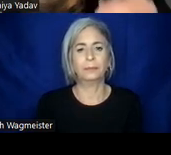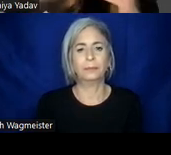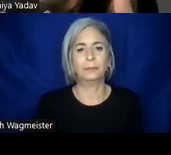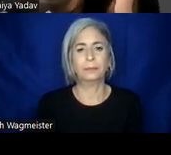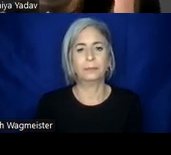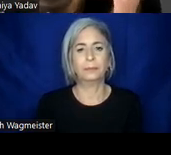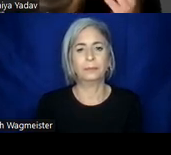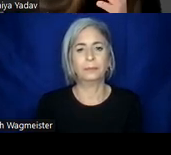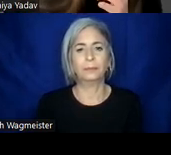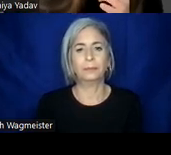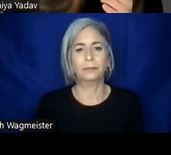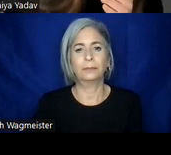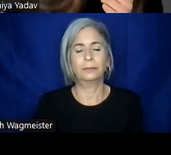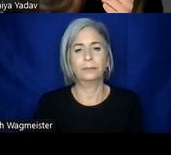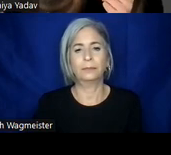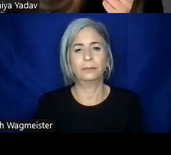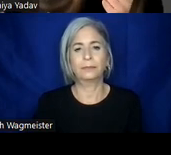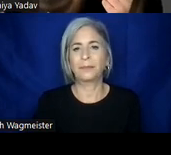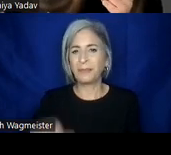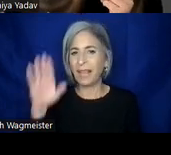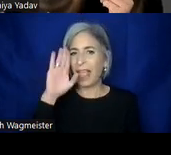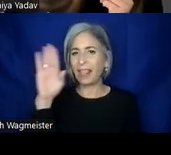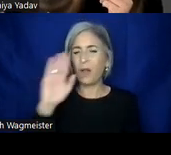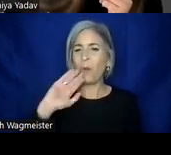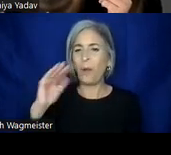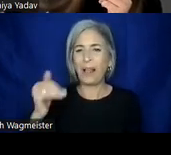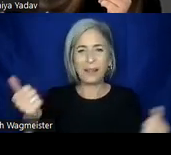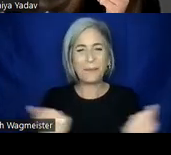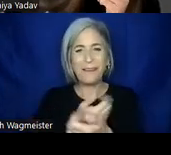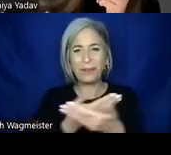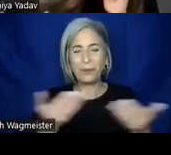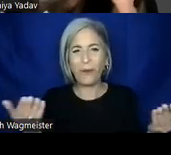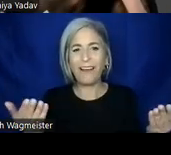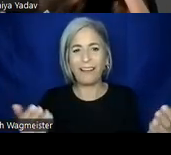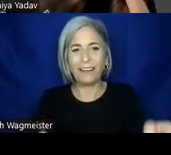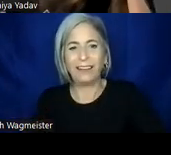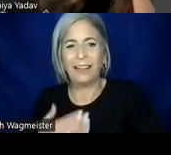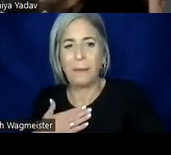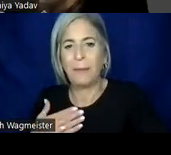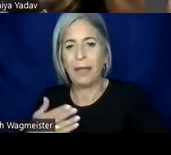Hello. Welcome, everybody. My name is Malcolm Meistrell,